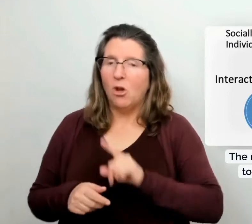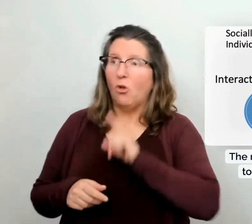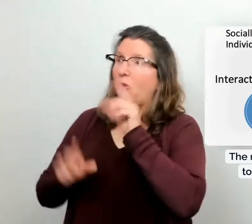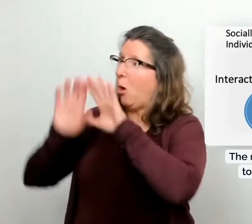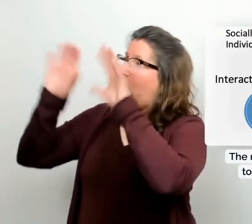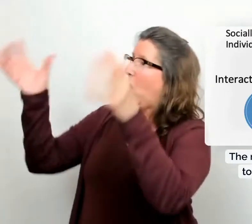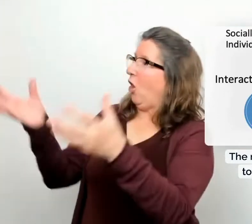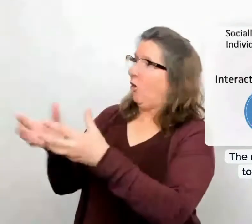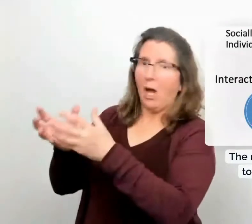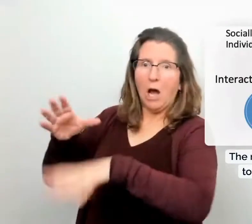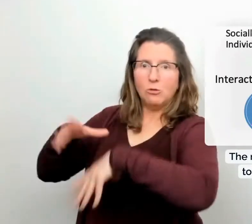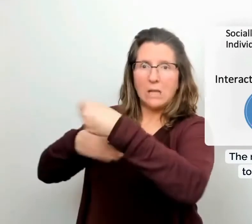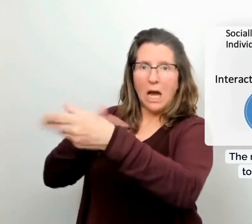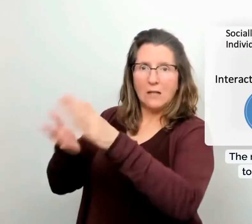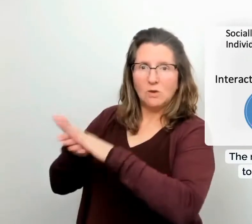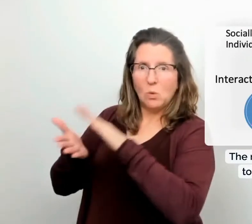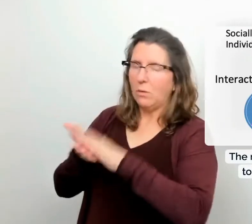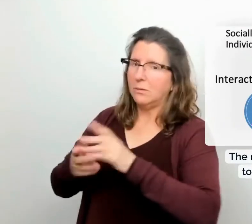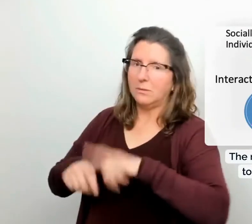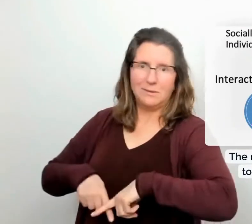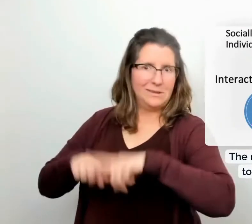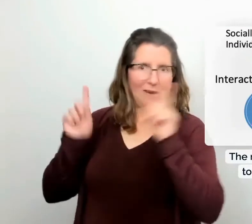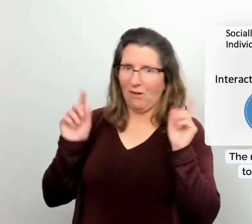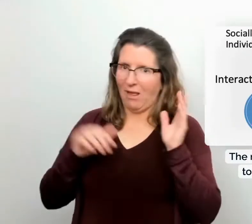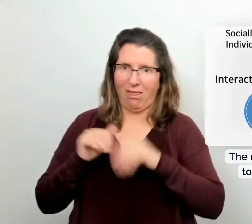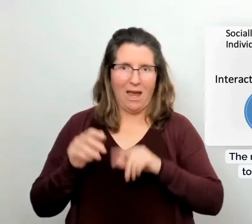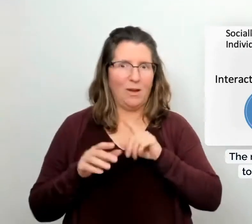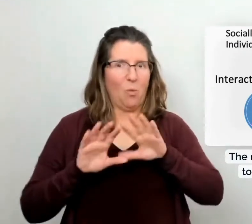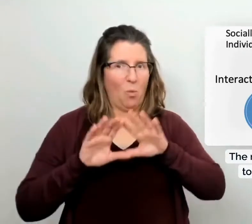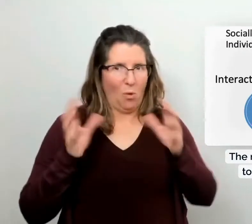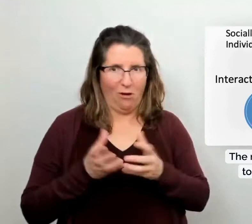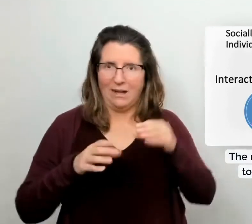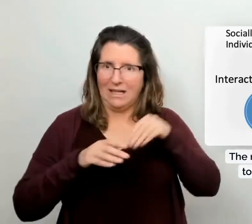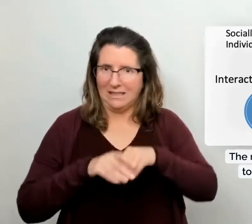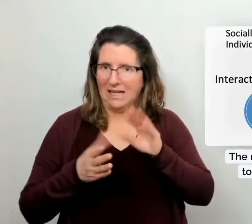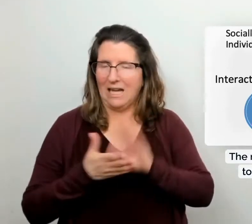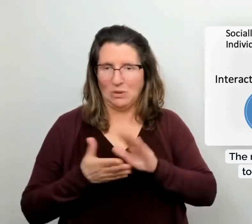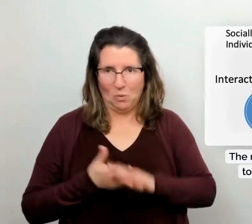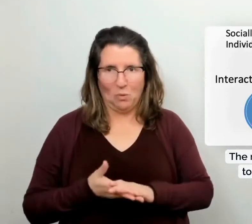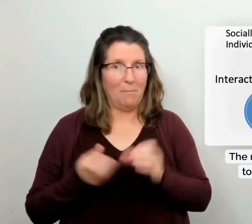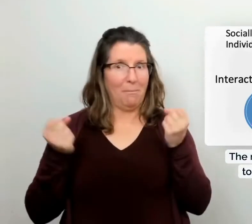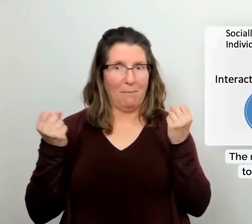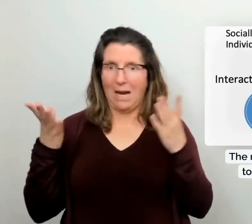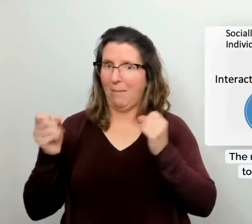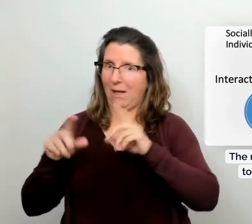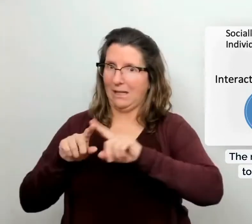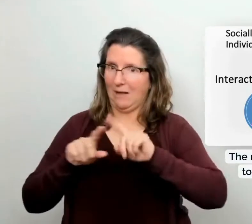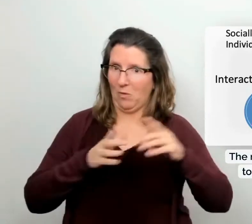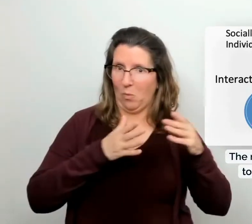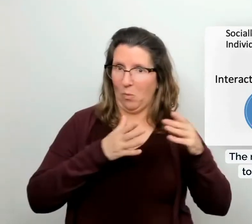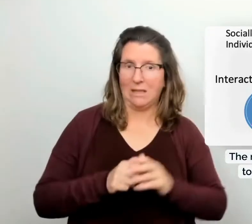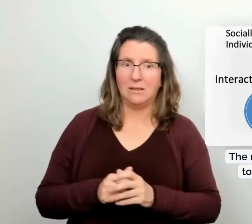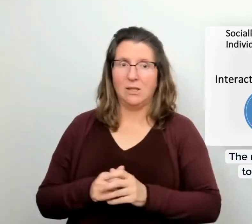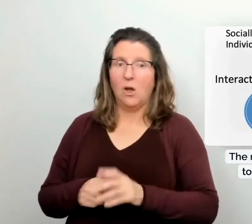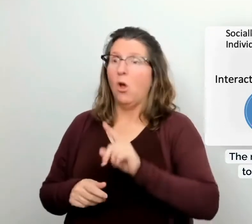The world outside of school is not the same as the world inside of school. In many aspects.